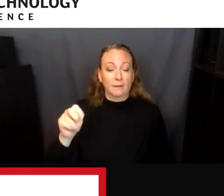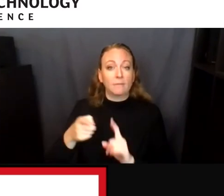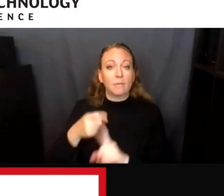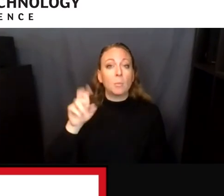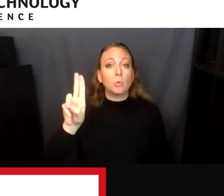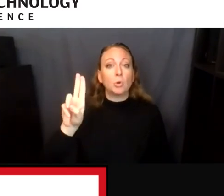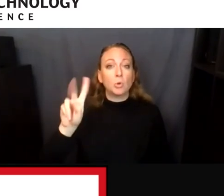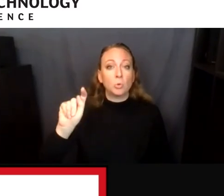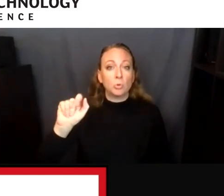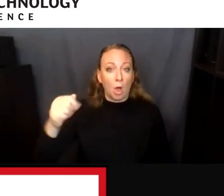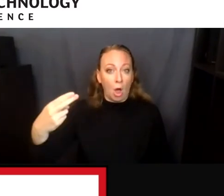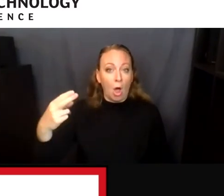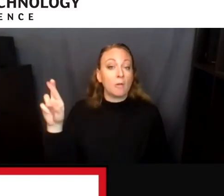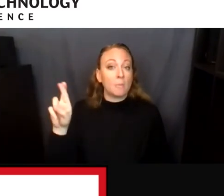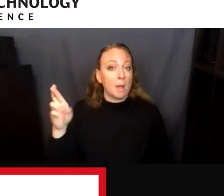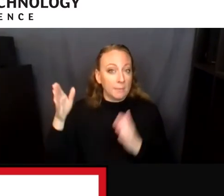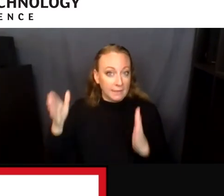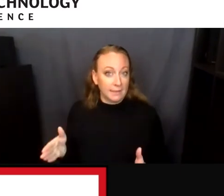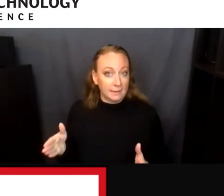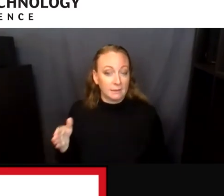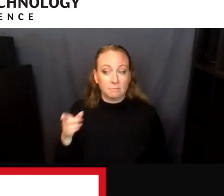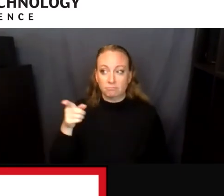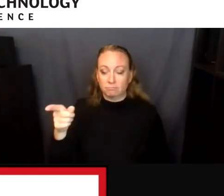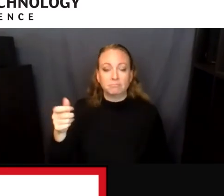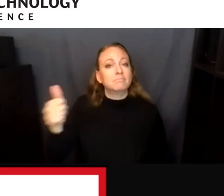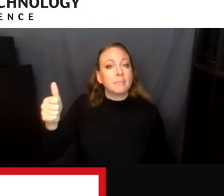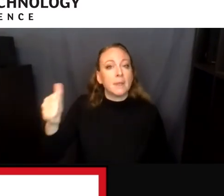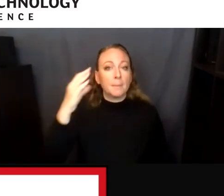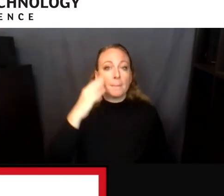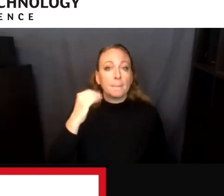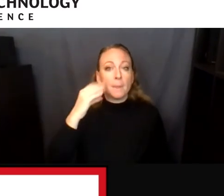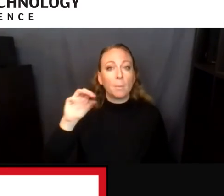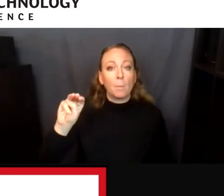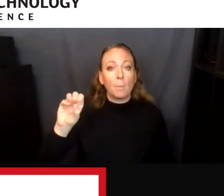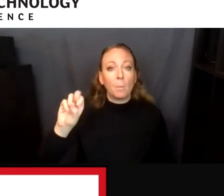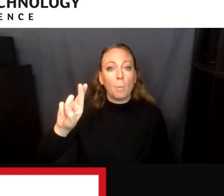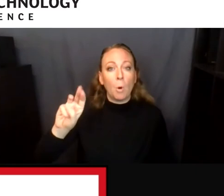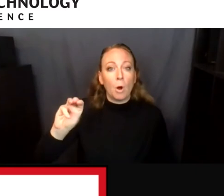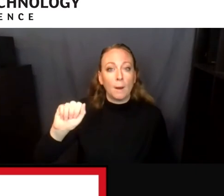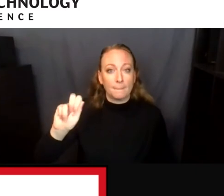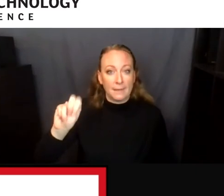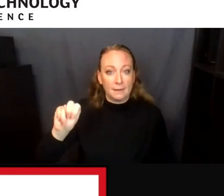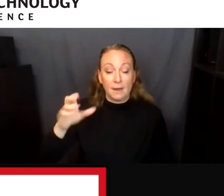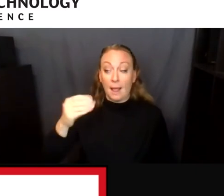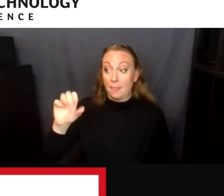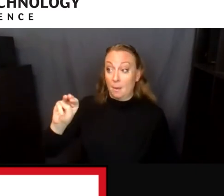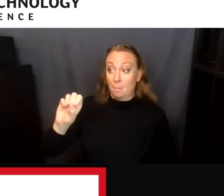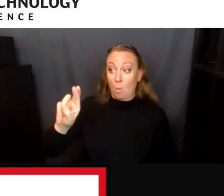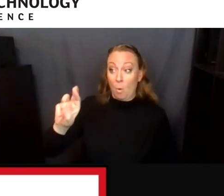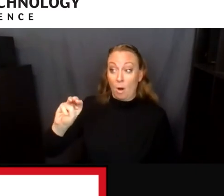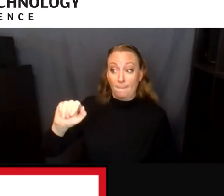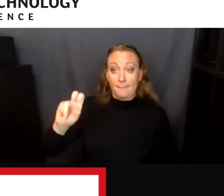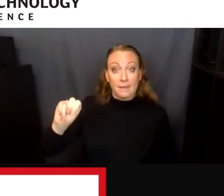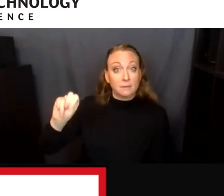way is still a Mormon, and the Mormon church really was very supportive